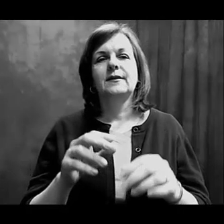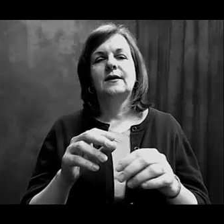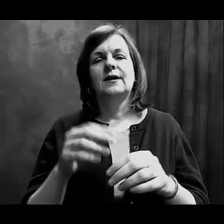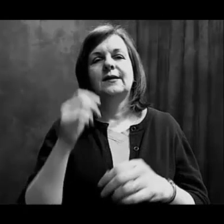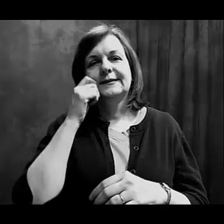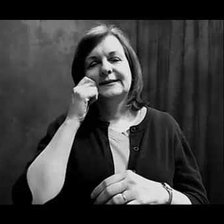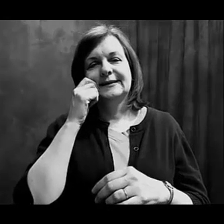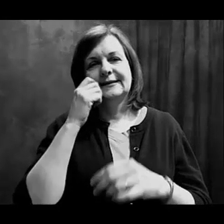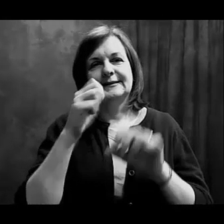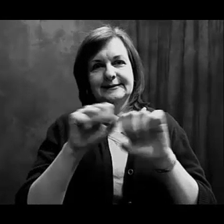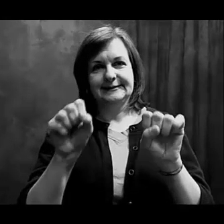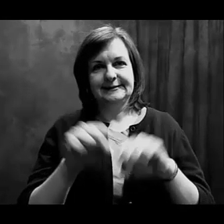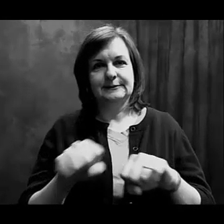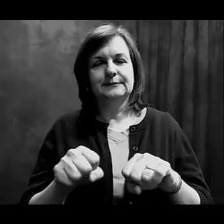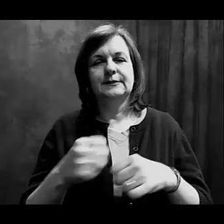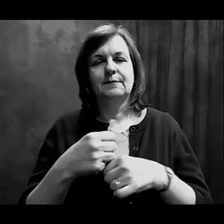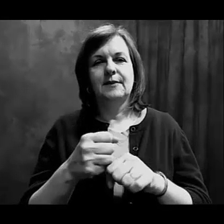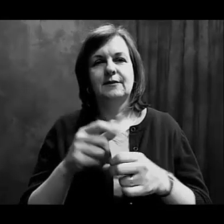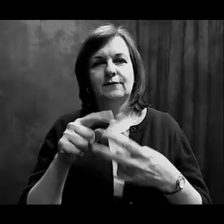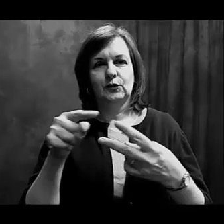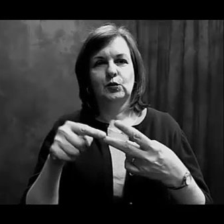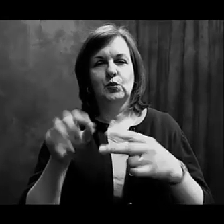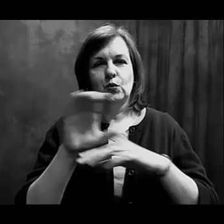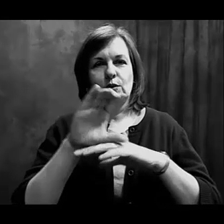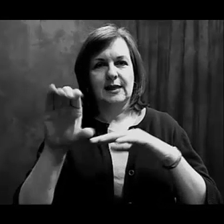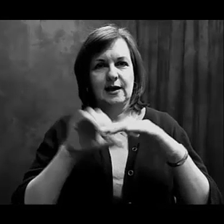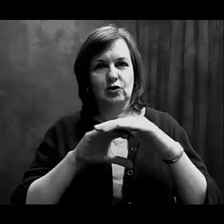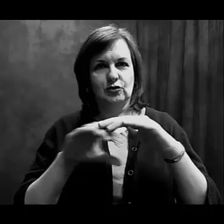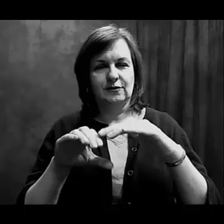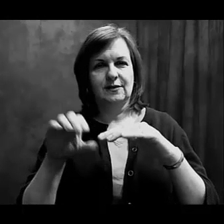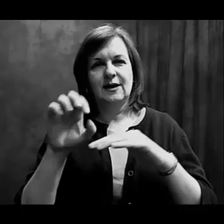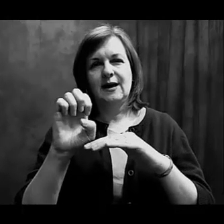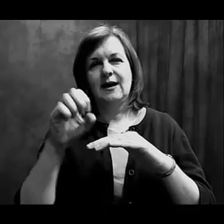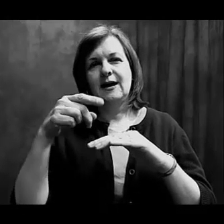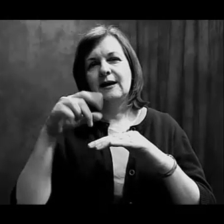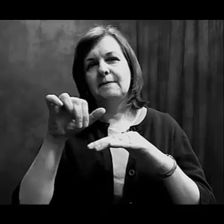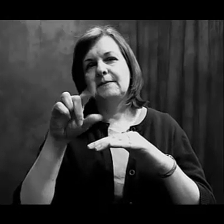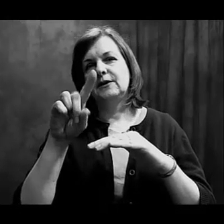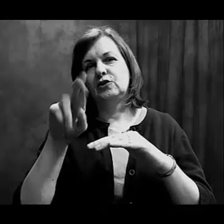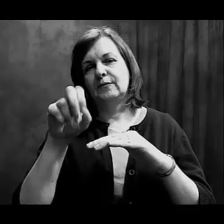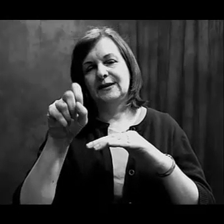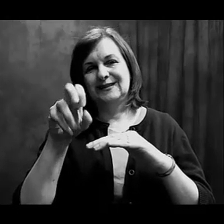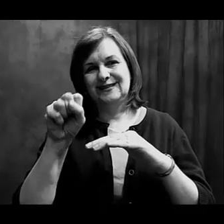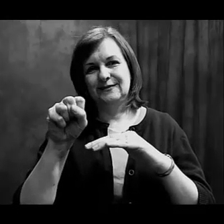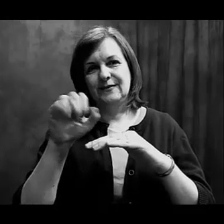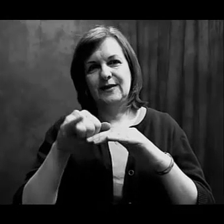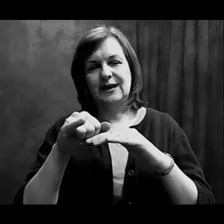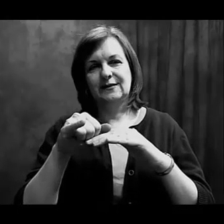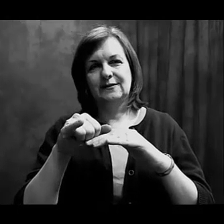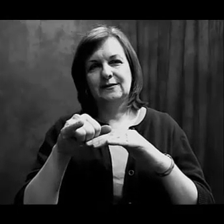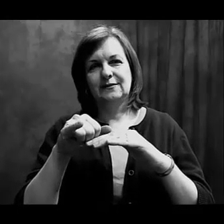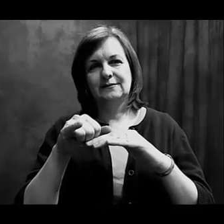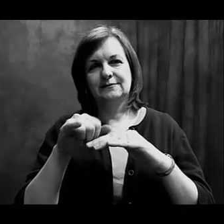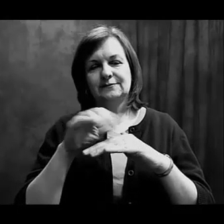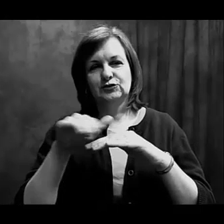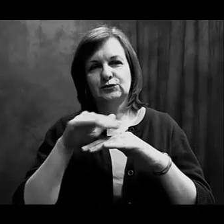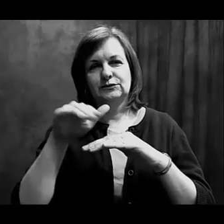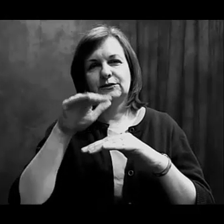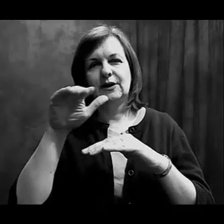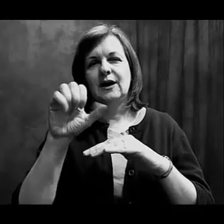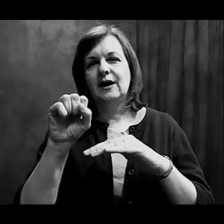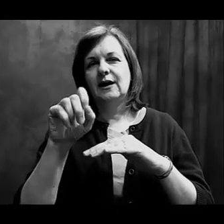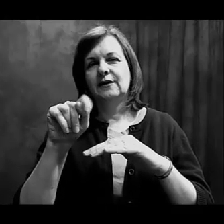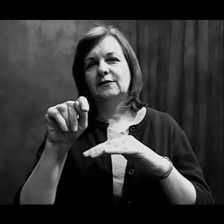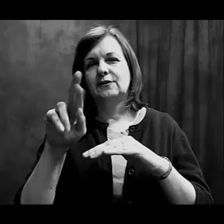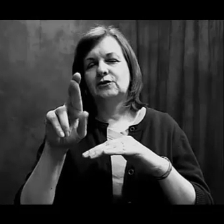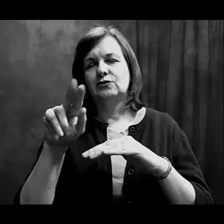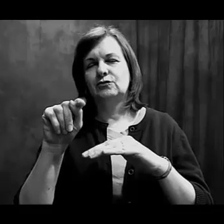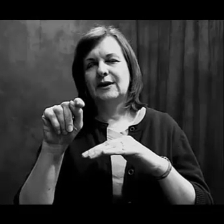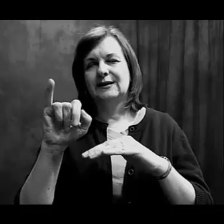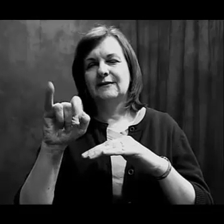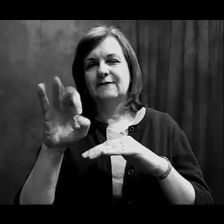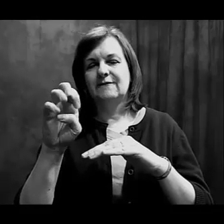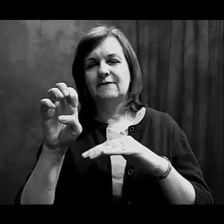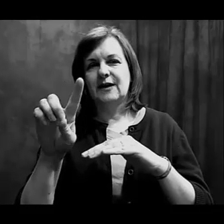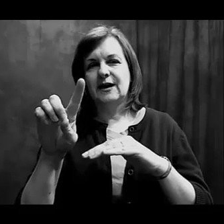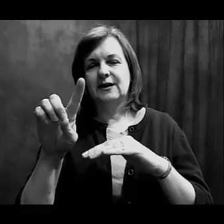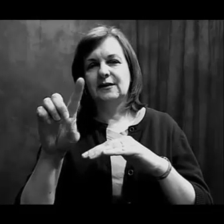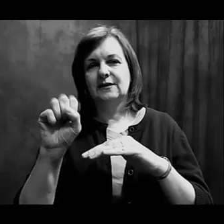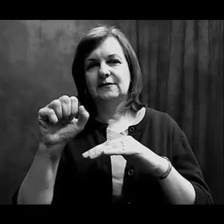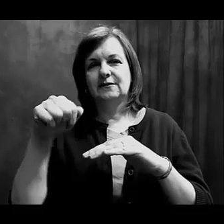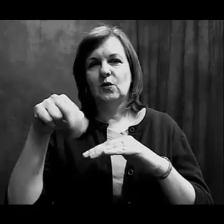so your system consists of two major layers the epidermis and the dermis -- so the epidermis is stratified squamous